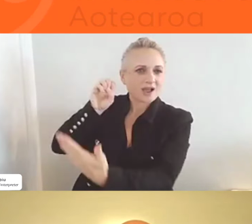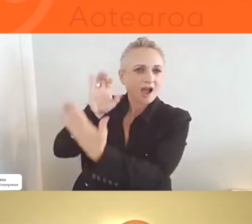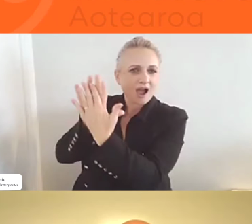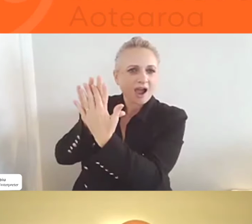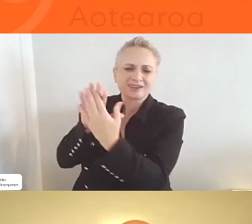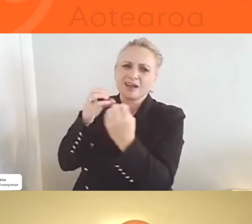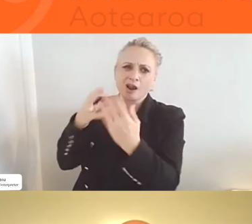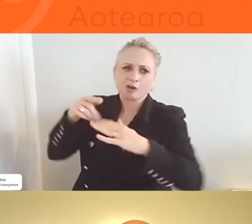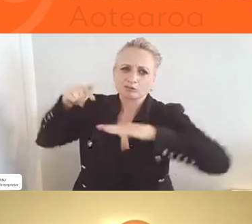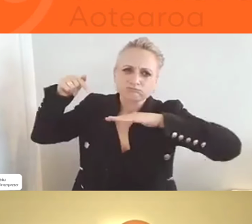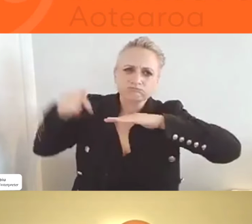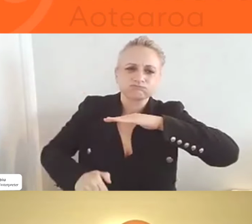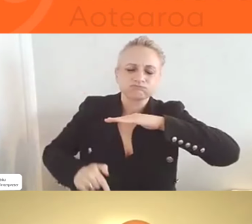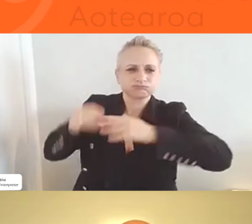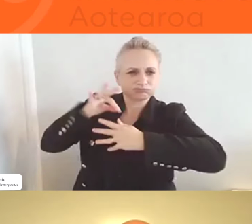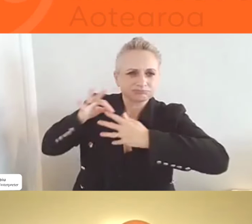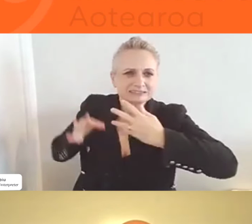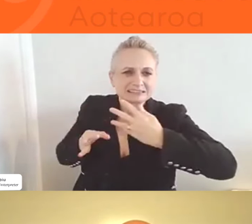I was surprised, to be honest, I was surprised at the quantity